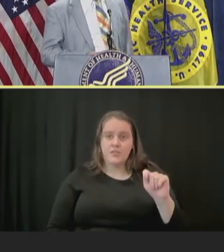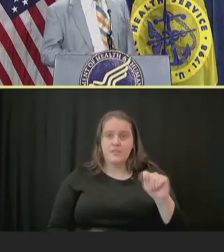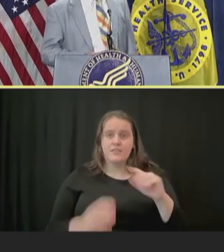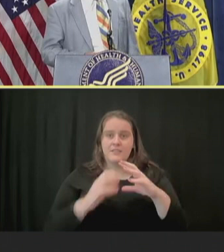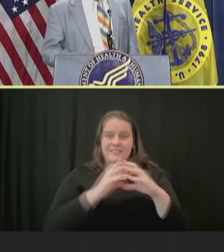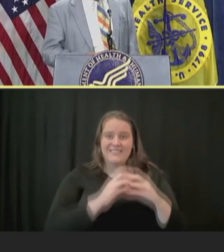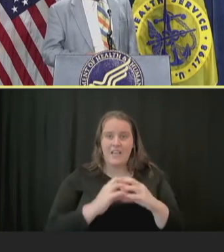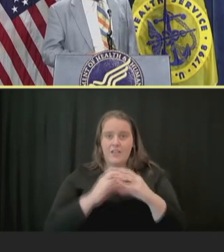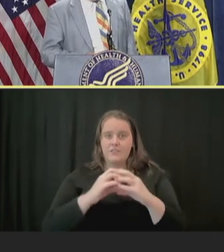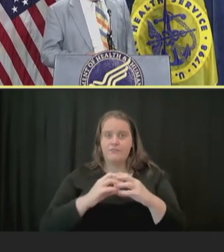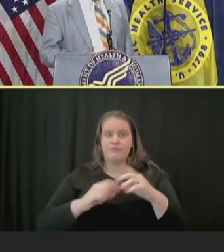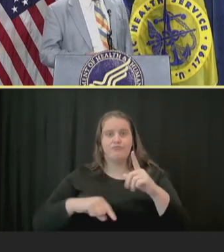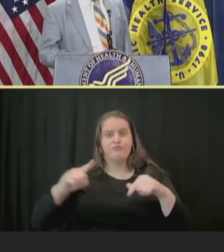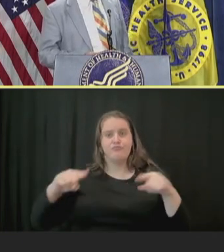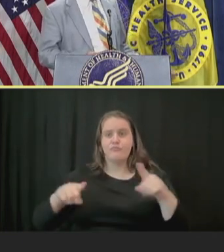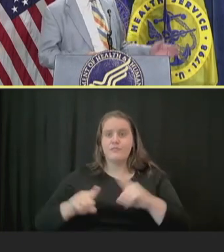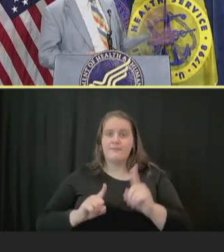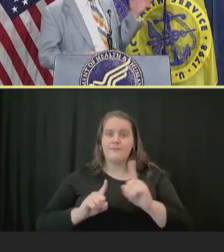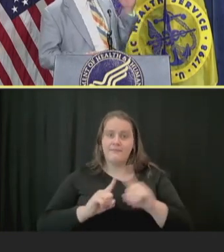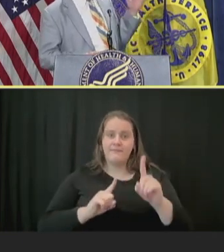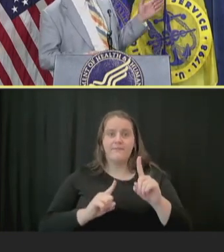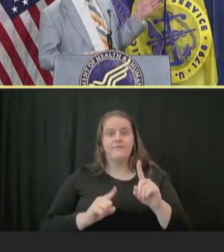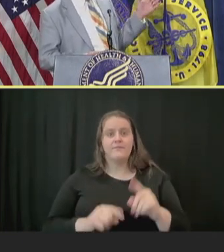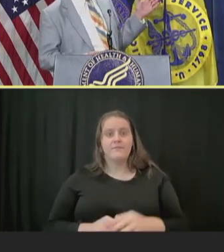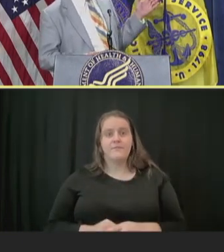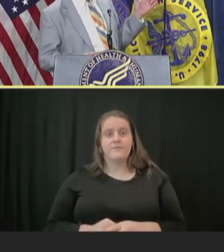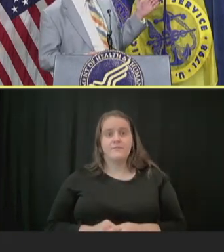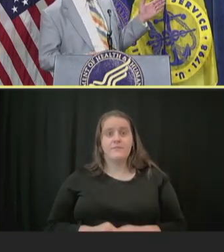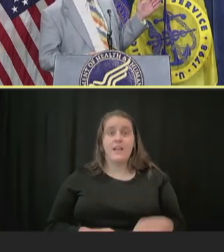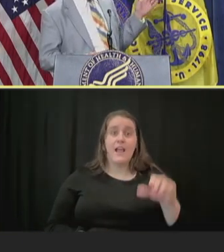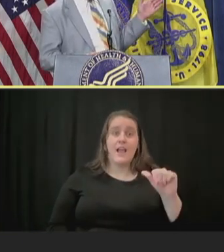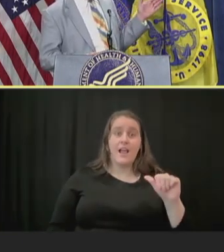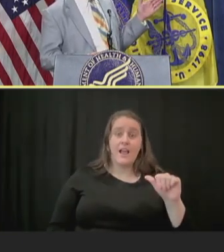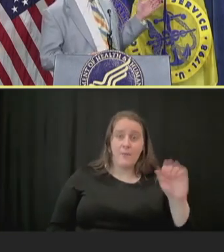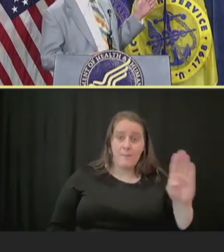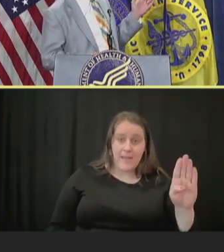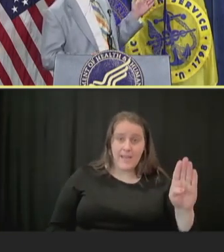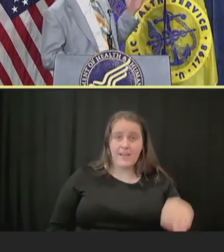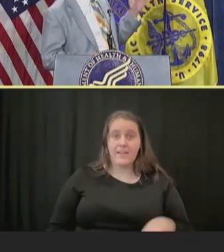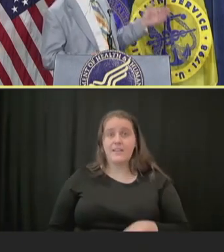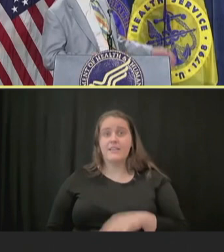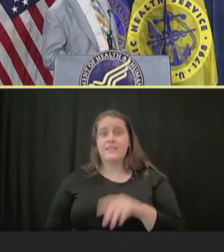varieties. I already mentioned this. There's alpha beta TCR expressing cells, gamma delta